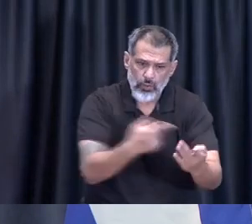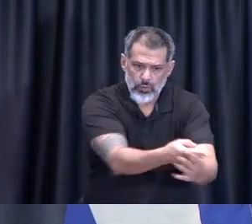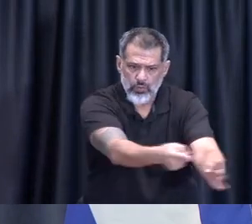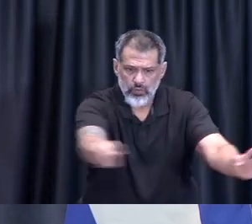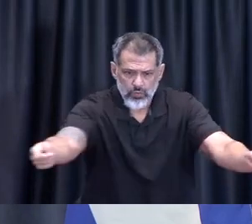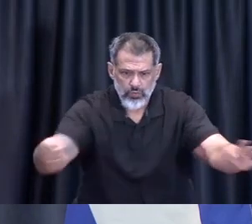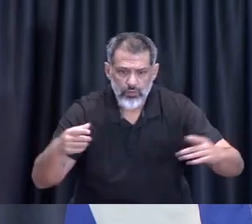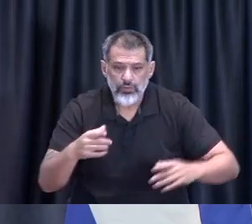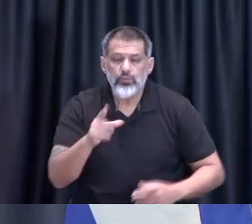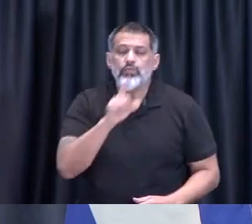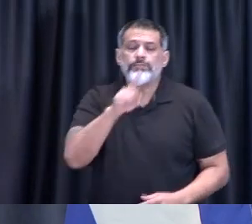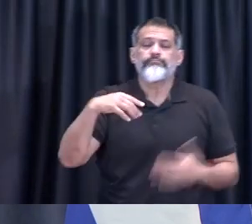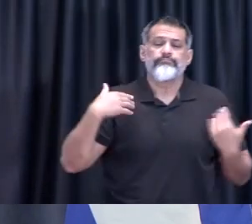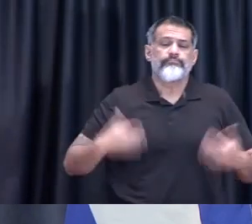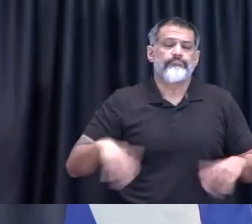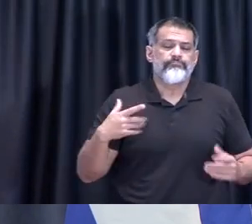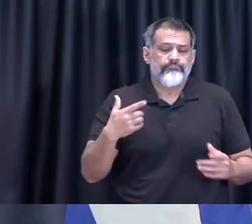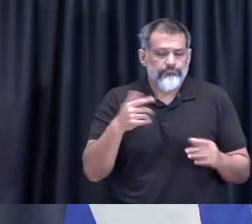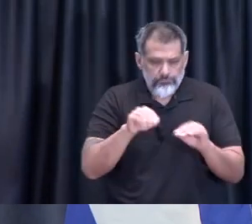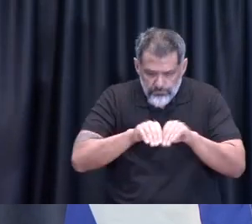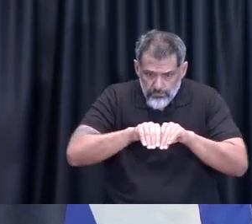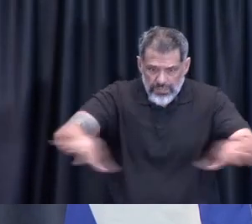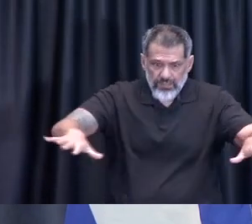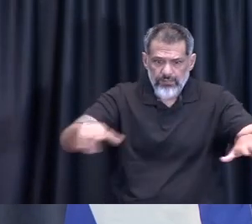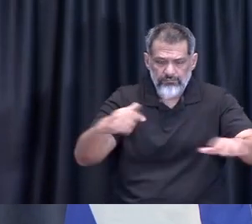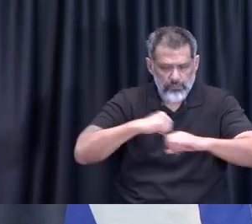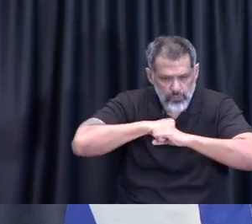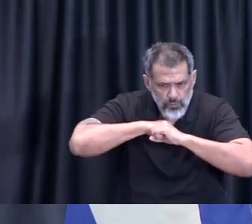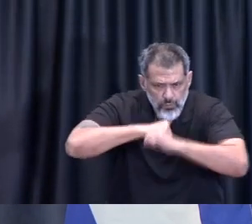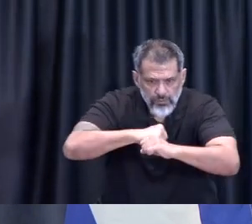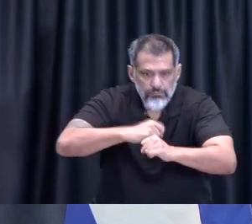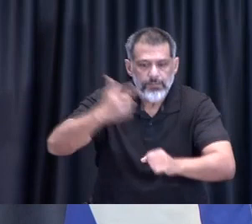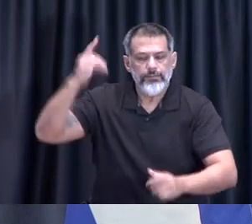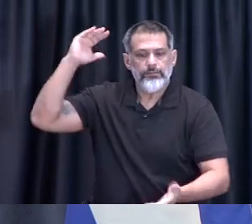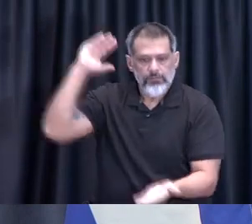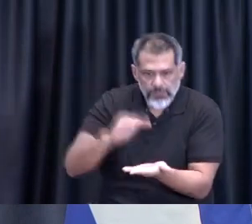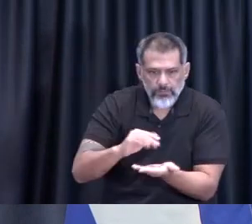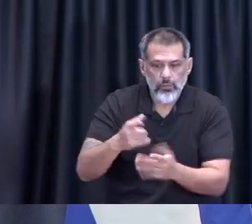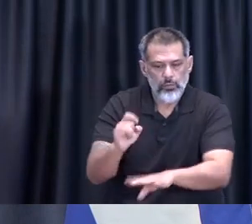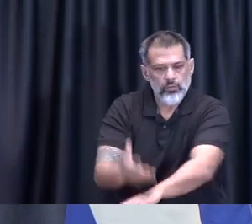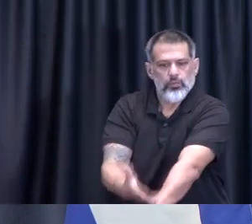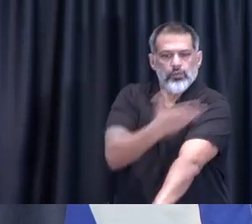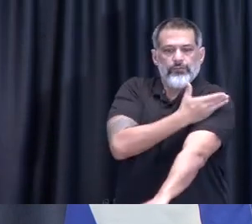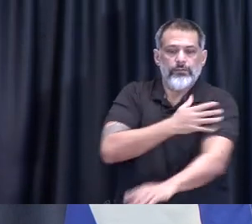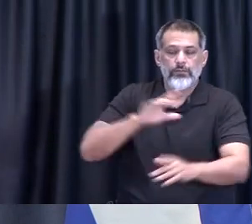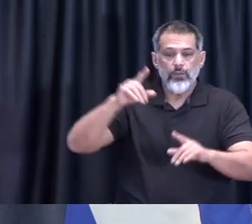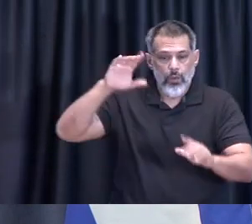to fight the spread of COVID-19 than we were two years ago.